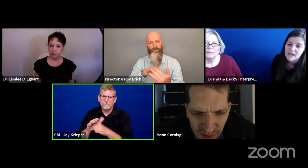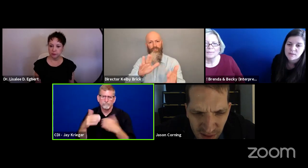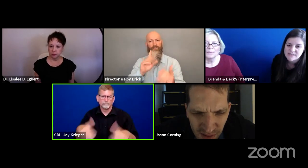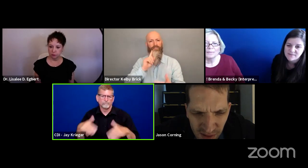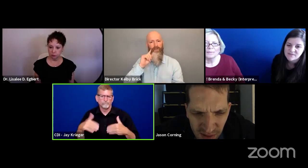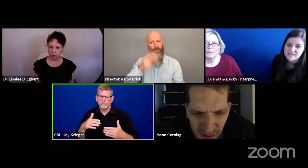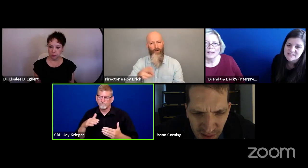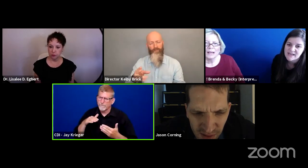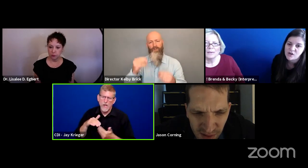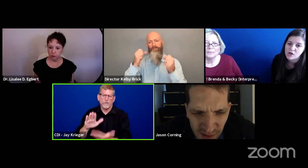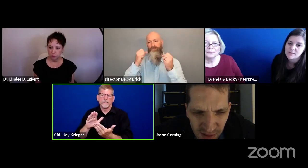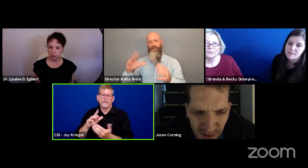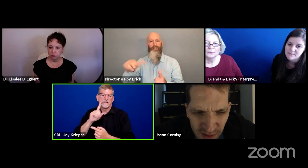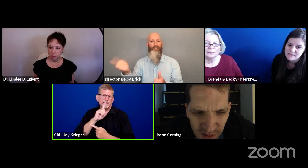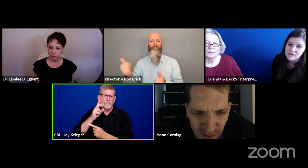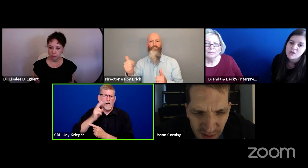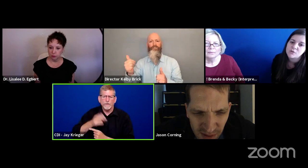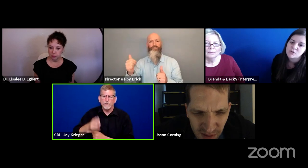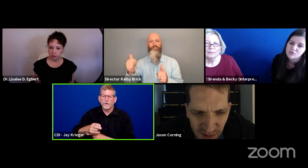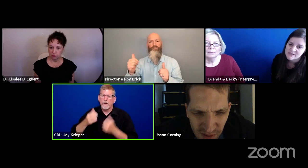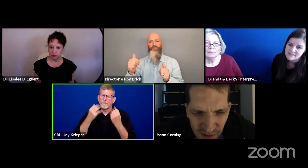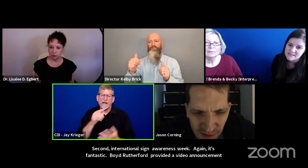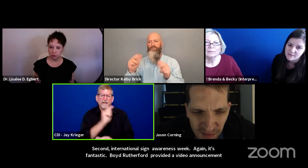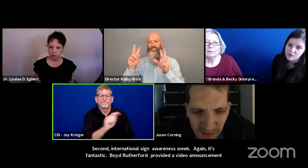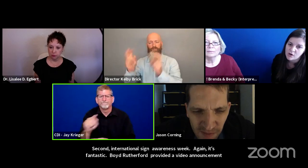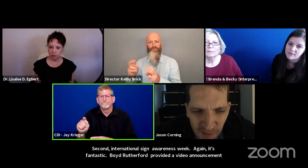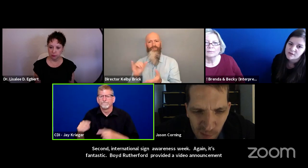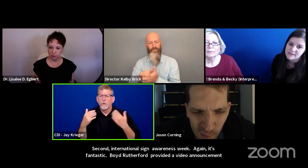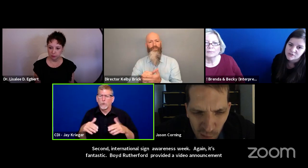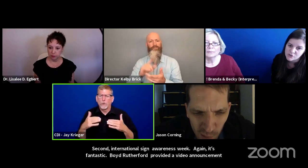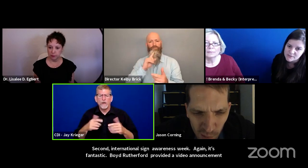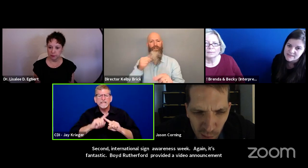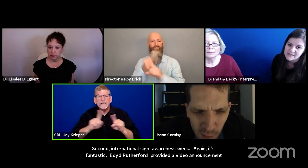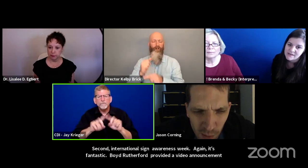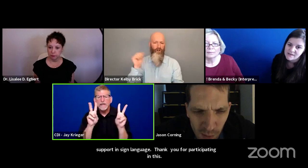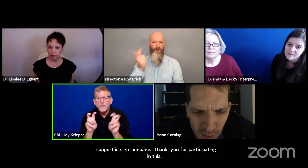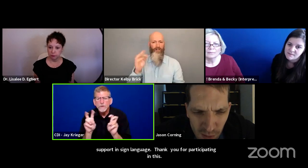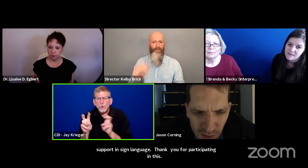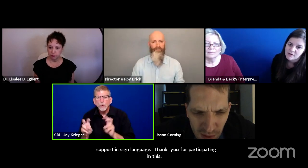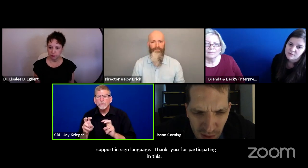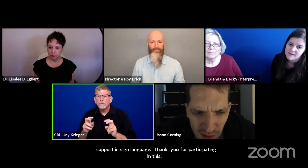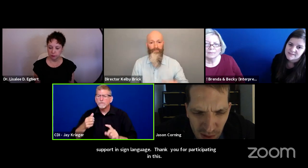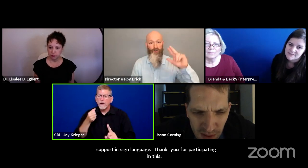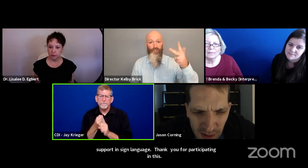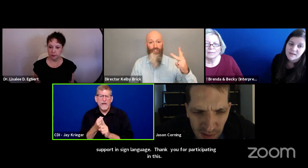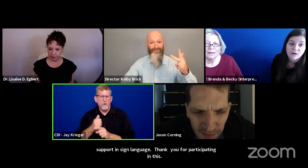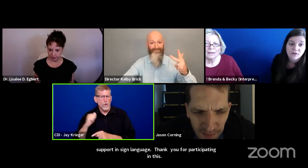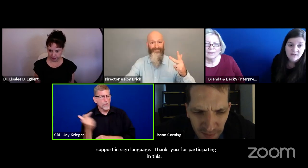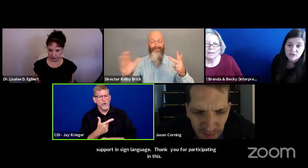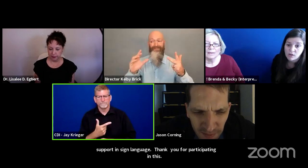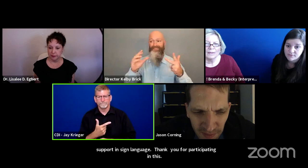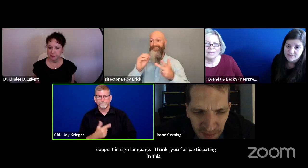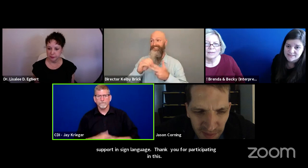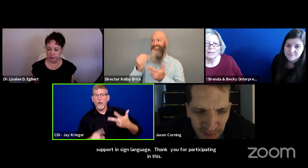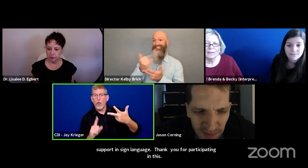I want to emphasize again our commitment to addressing Deaf and hard of hearing issues that are affecting all of us.